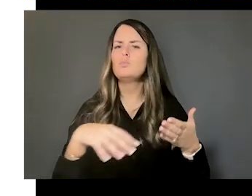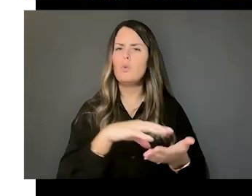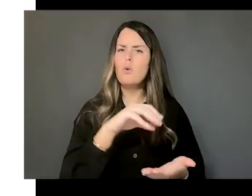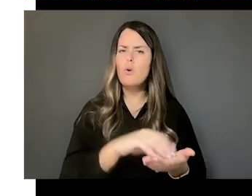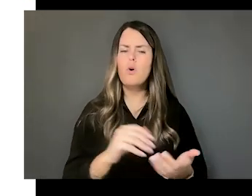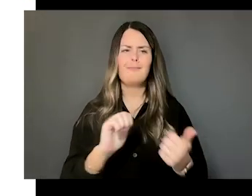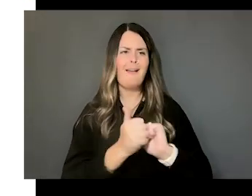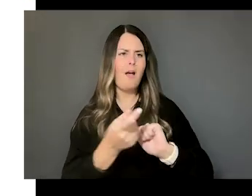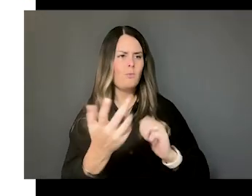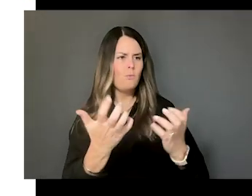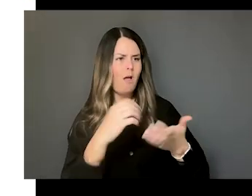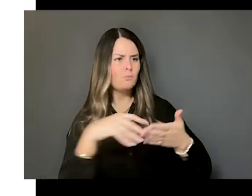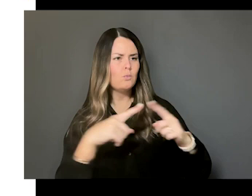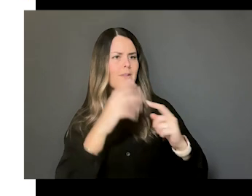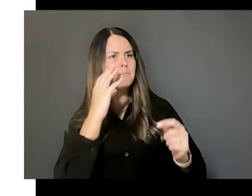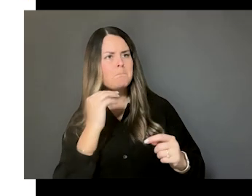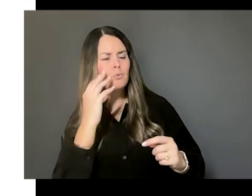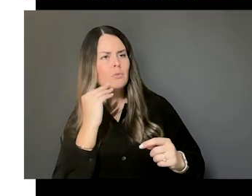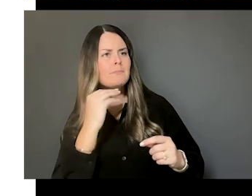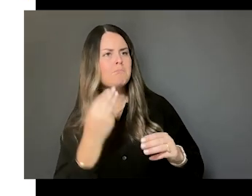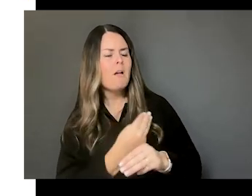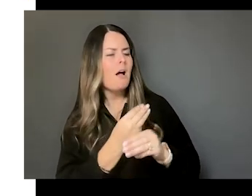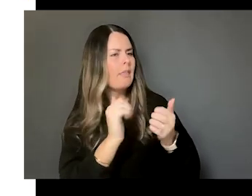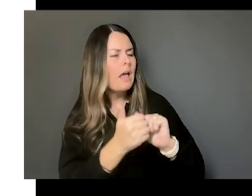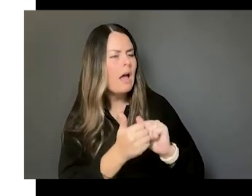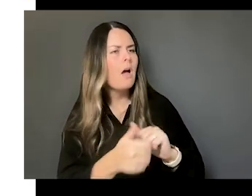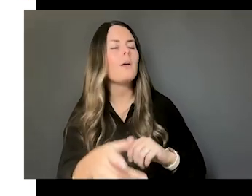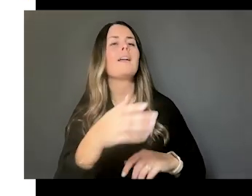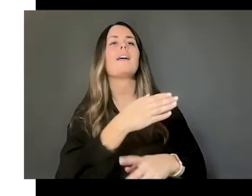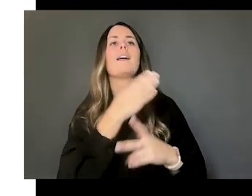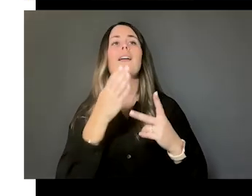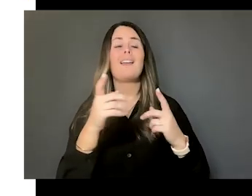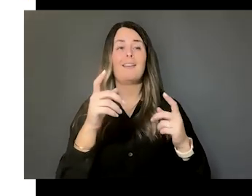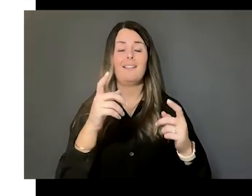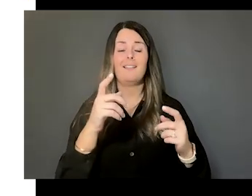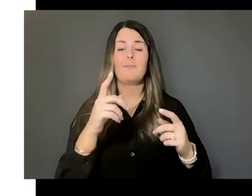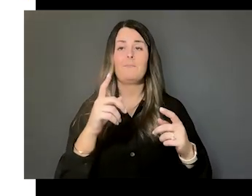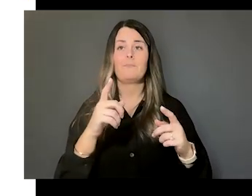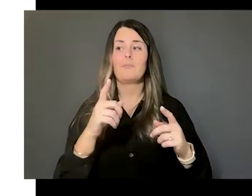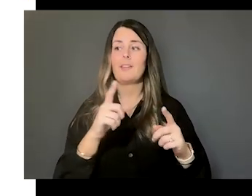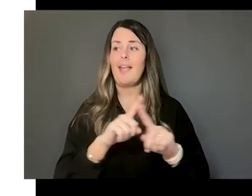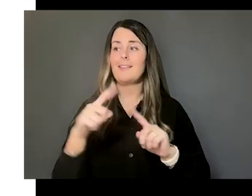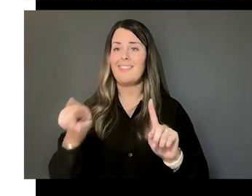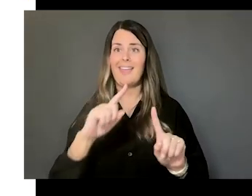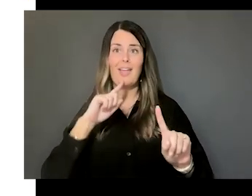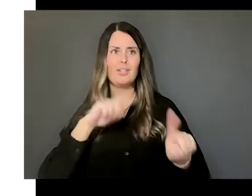How do you want students to experience math? And as they answer that, it's so cool